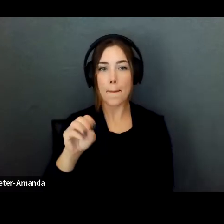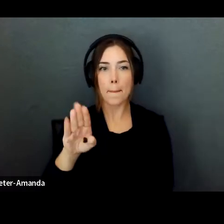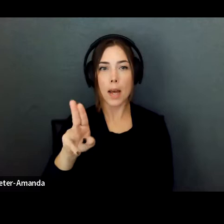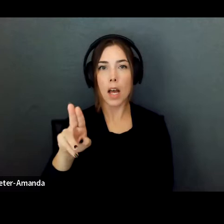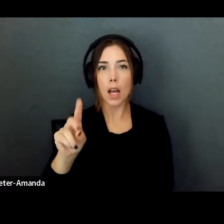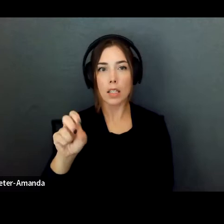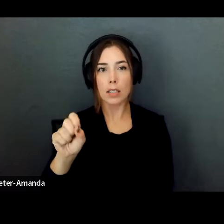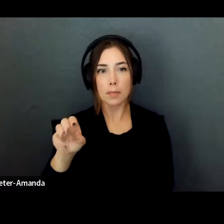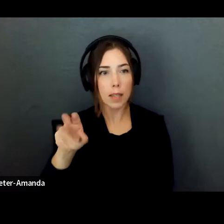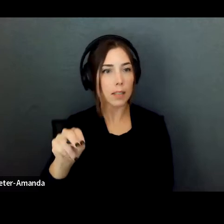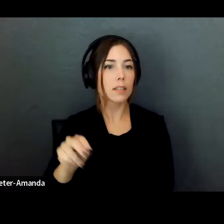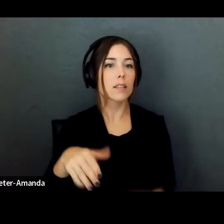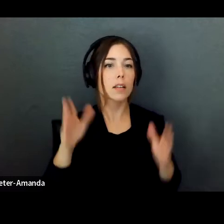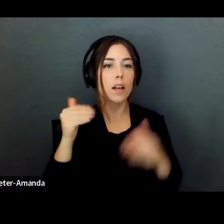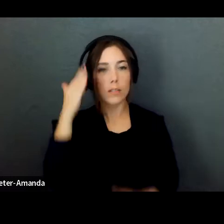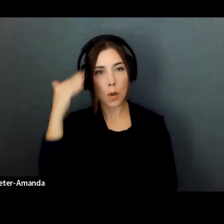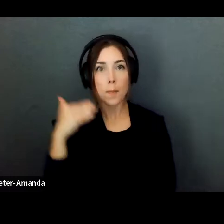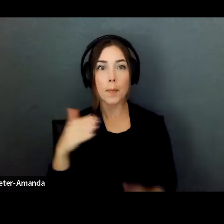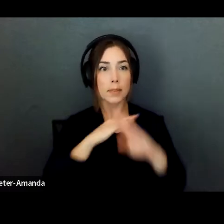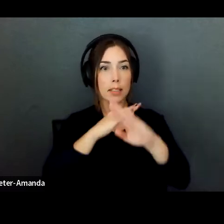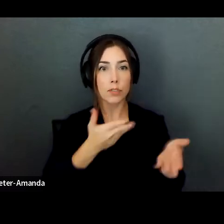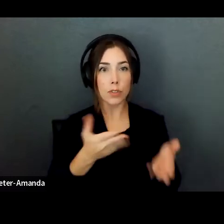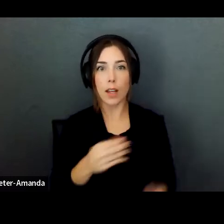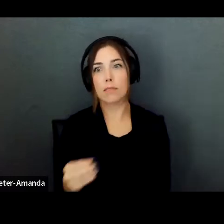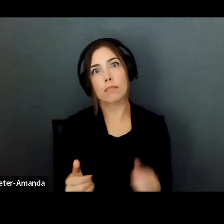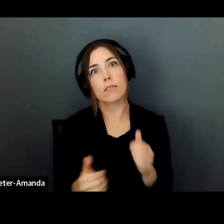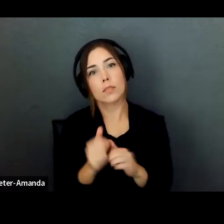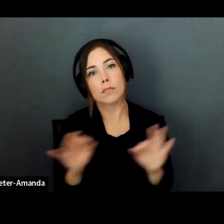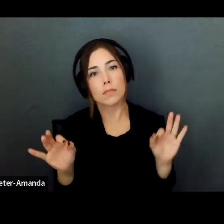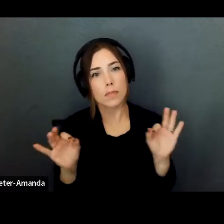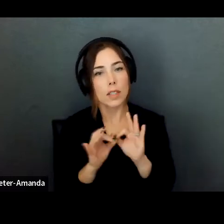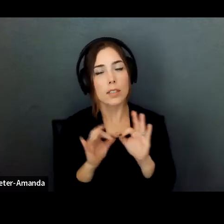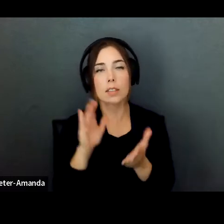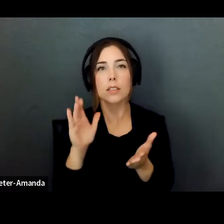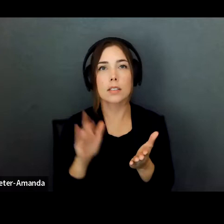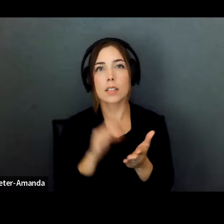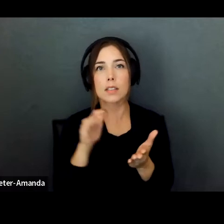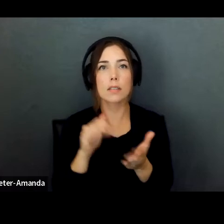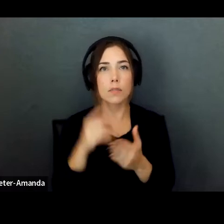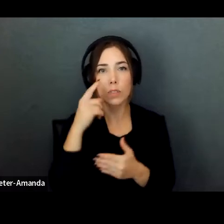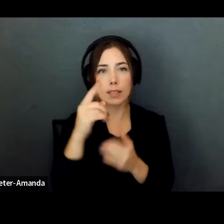Today most importantly Centers For Independent Living and State Wide Independent Living Councils.